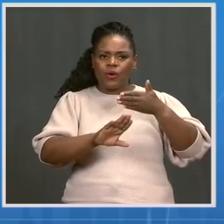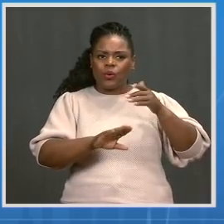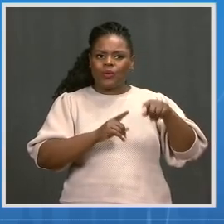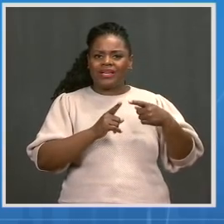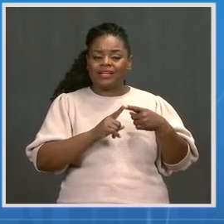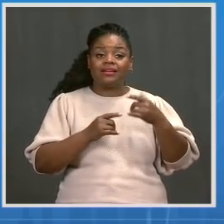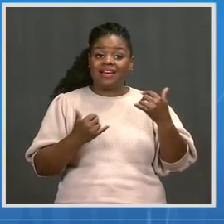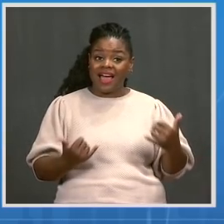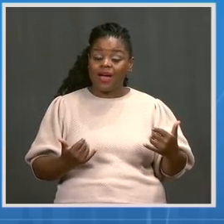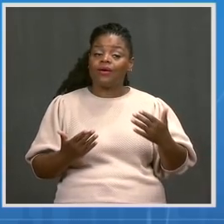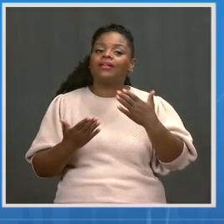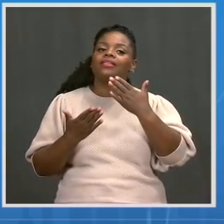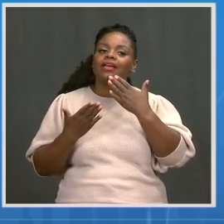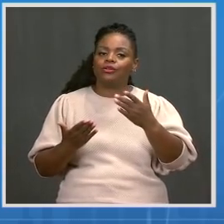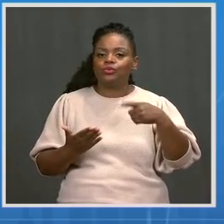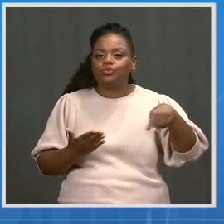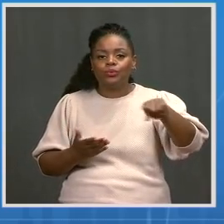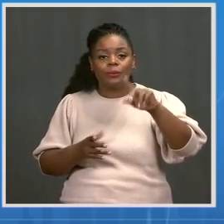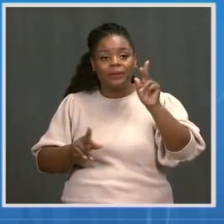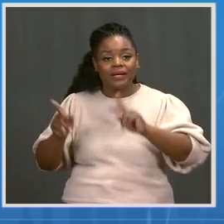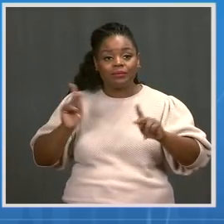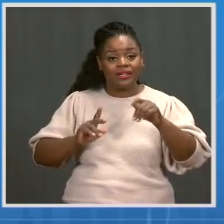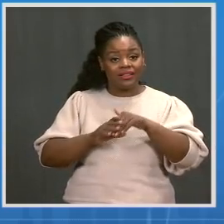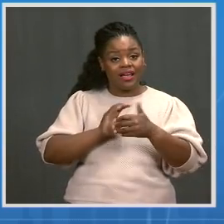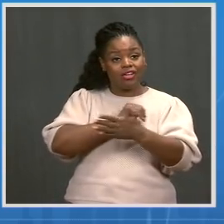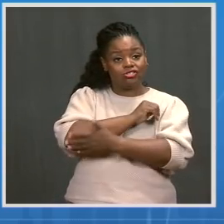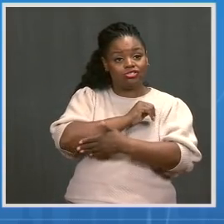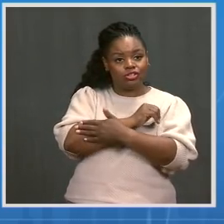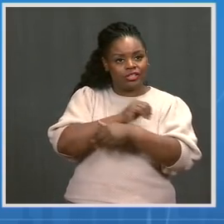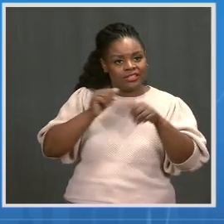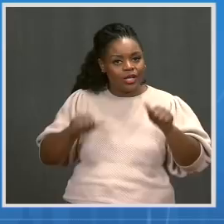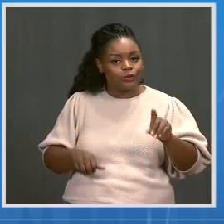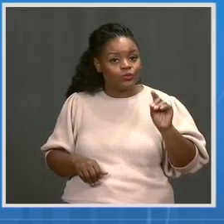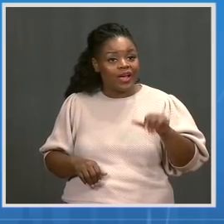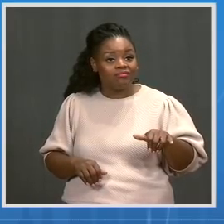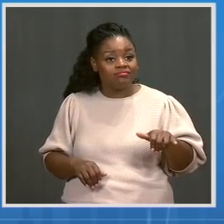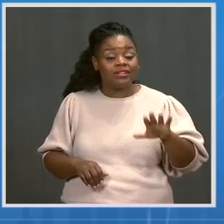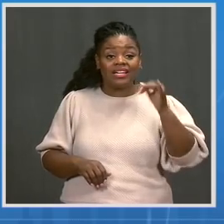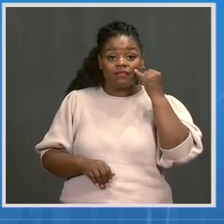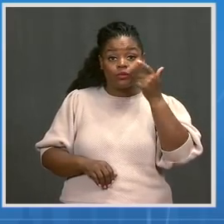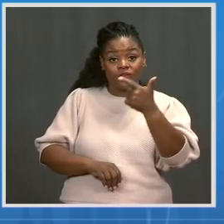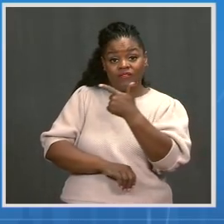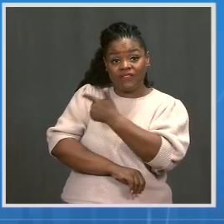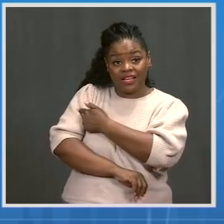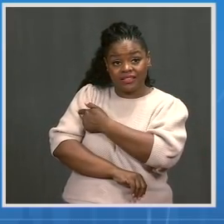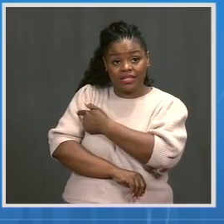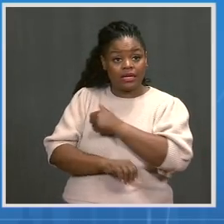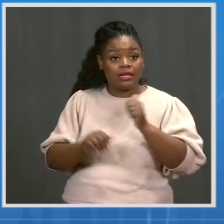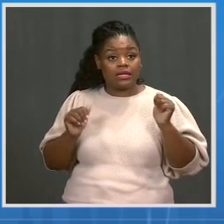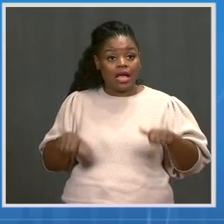that we can not only do that, but if you're vaccinated, you can be part of large gatherings. You can participate in so much more of life